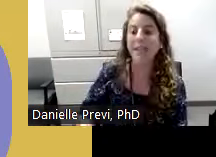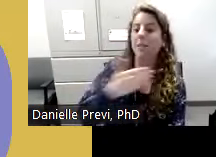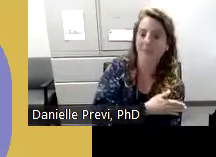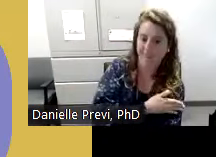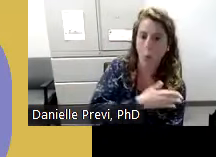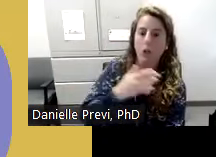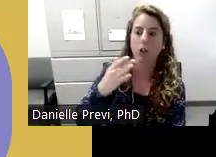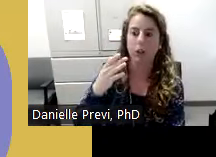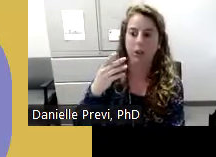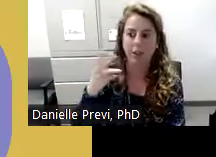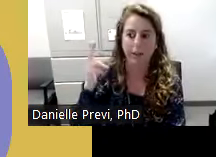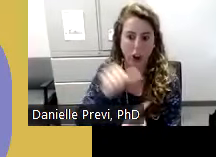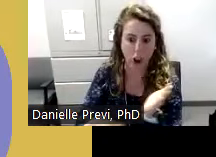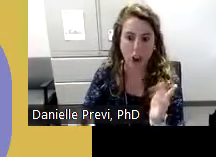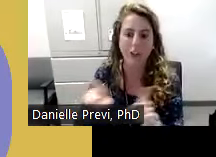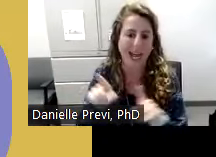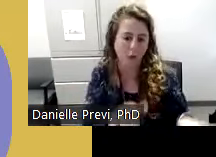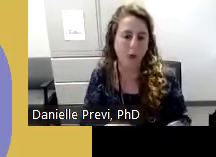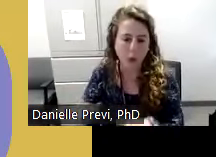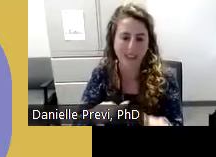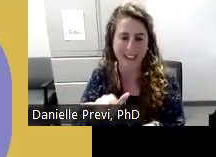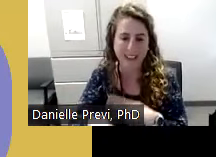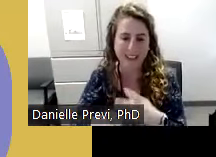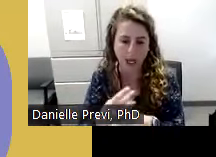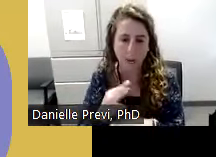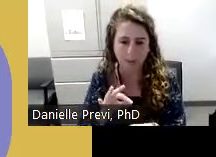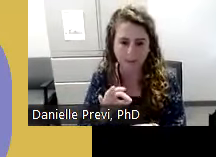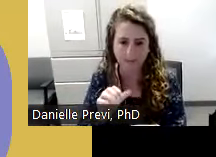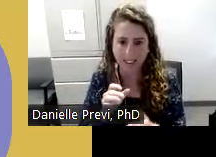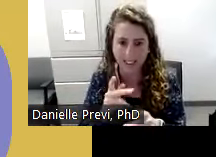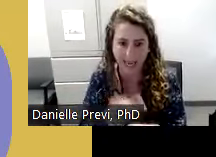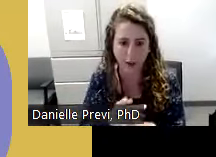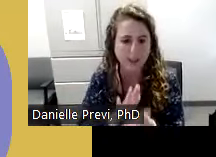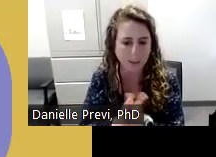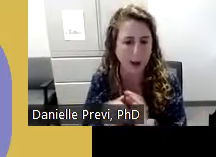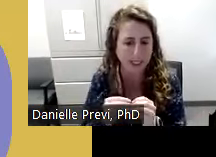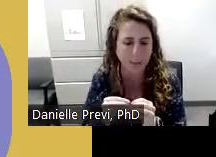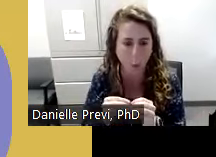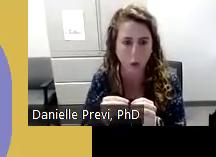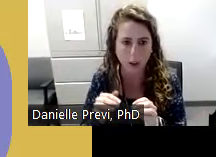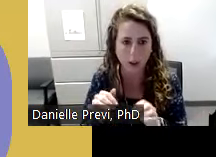and I'm now seeing family’s pre-surgery as a very routine type of care,